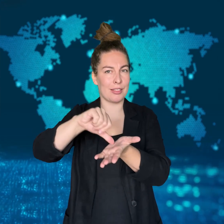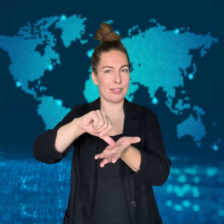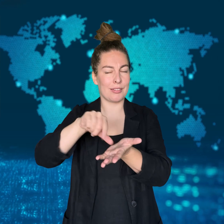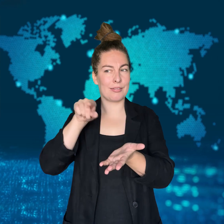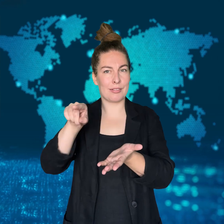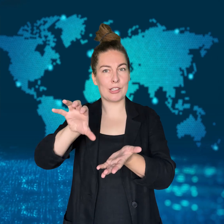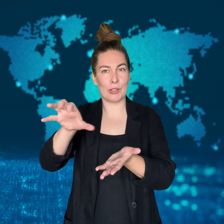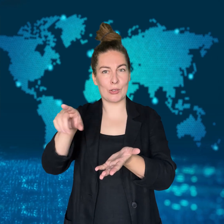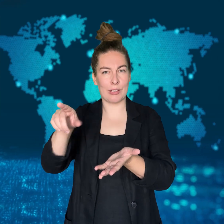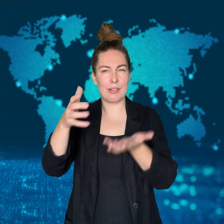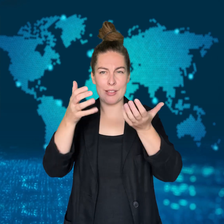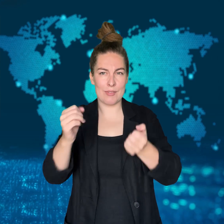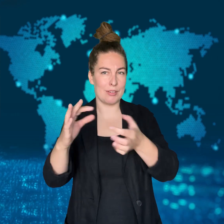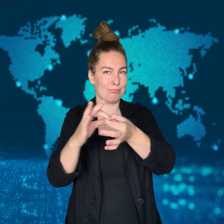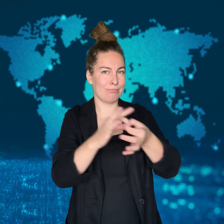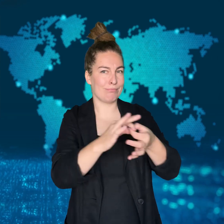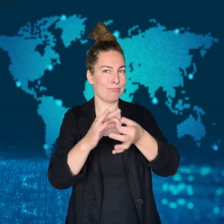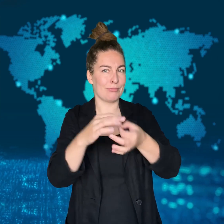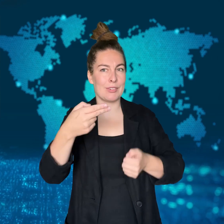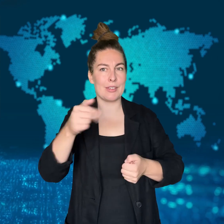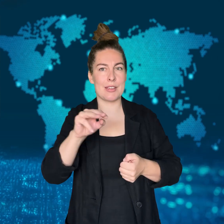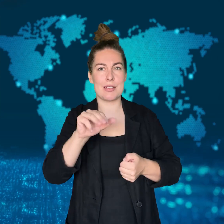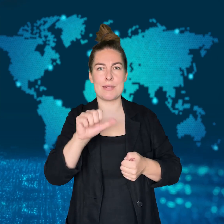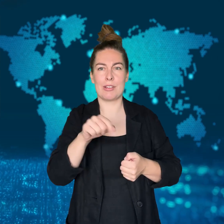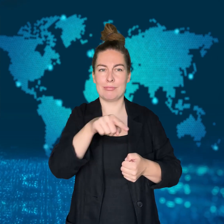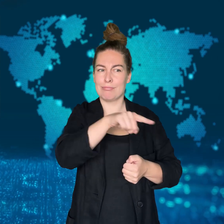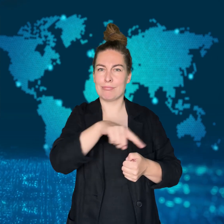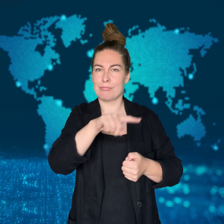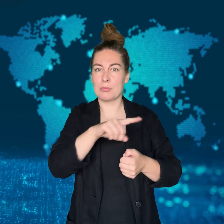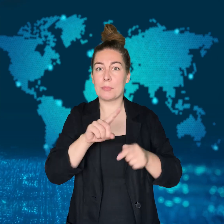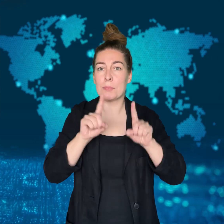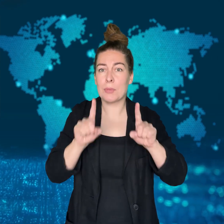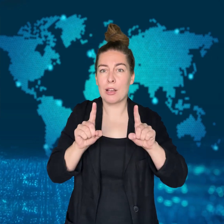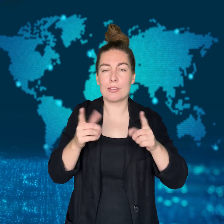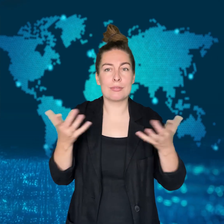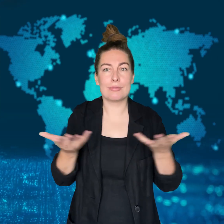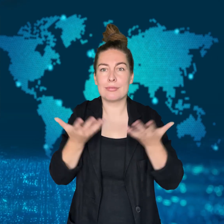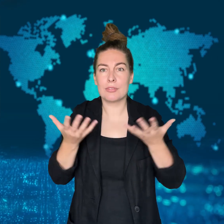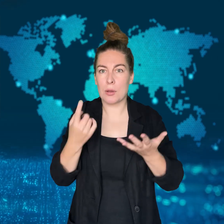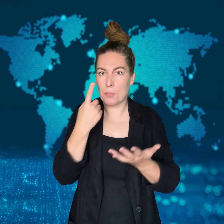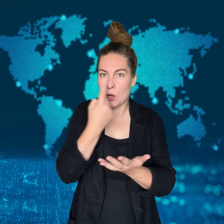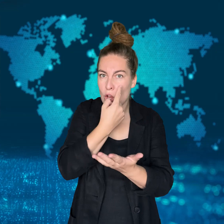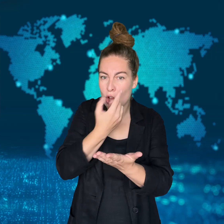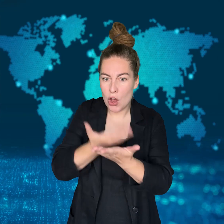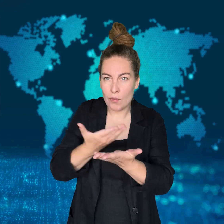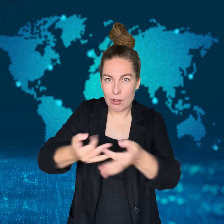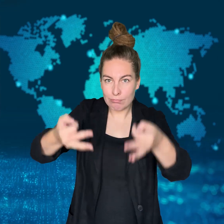Iran is suspected to be linked to the attack,